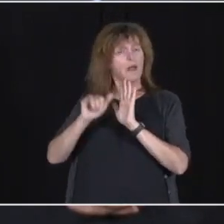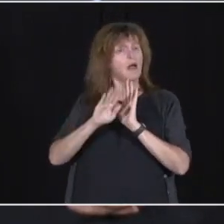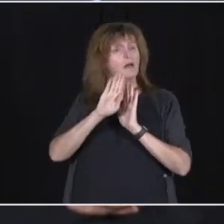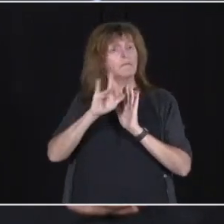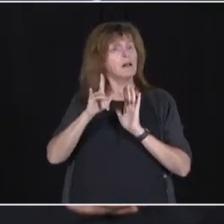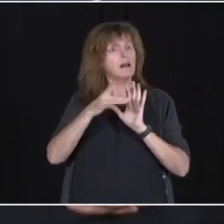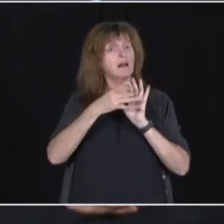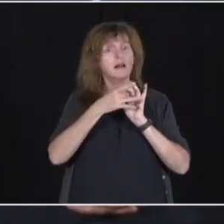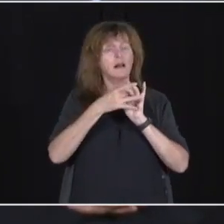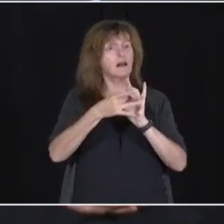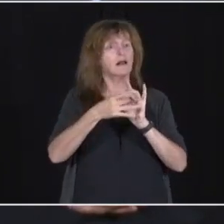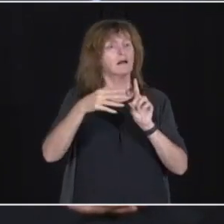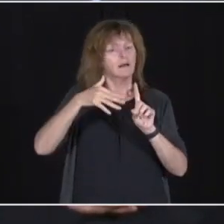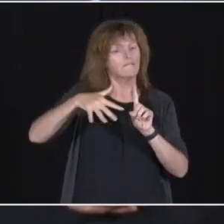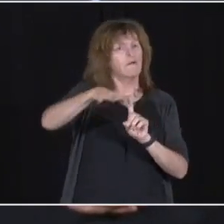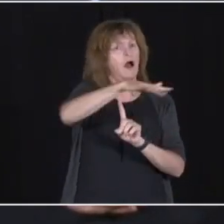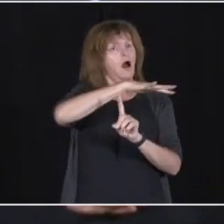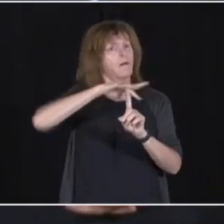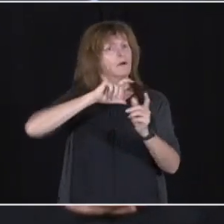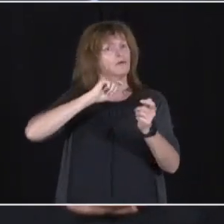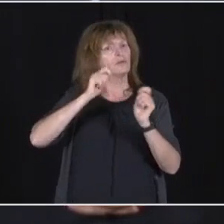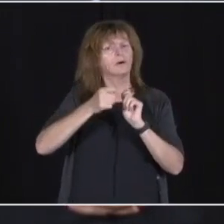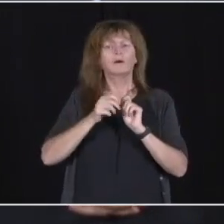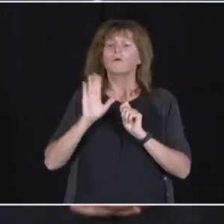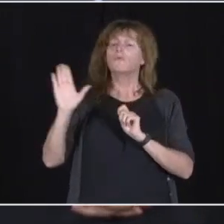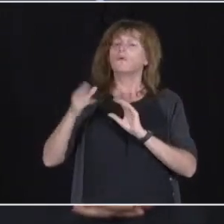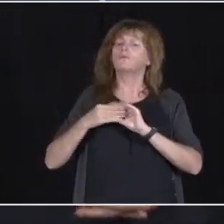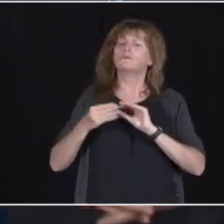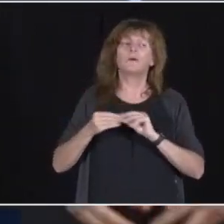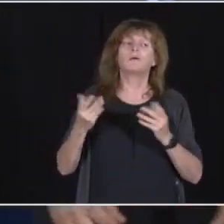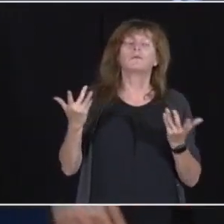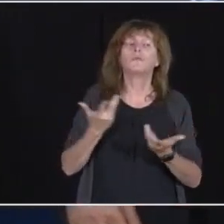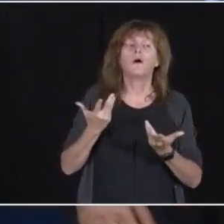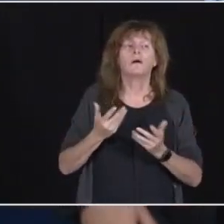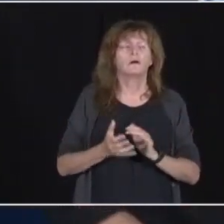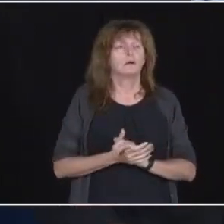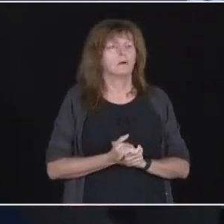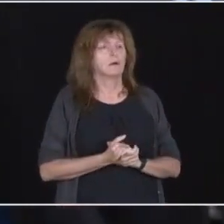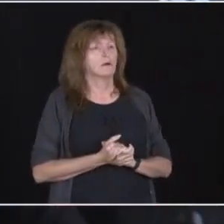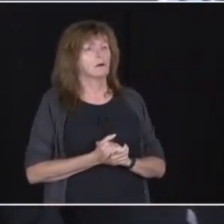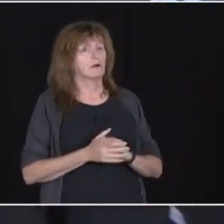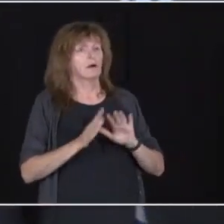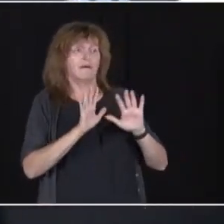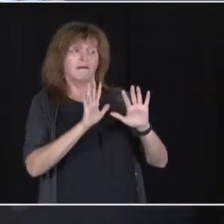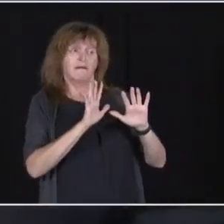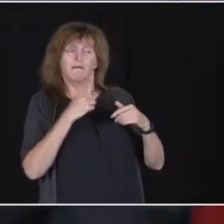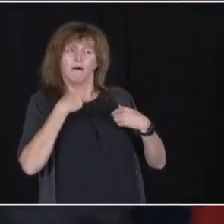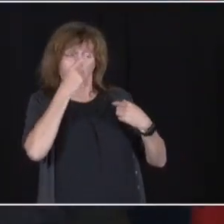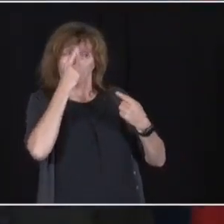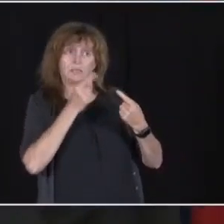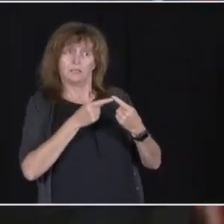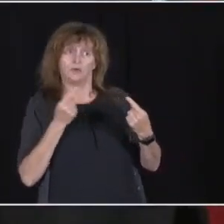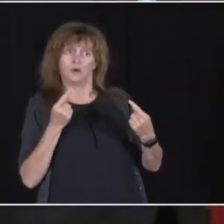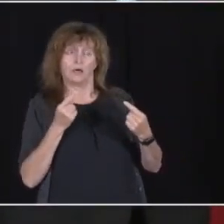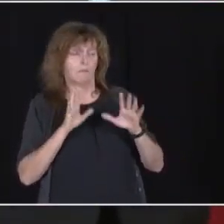by Bill 197 without consulting the public on the environmental changes. So what is your response to that? Well, I am going to have to respectively